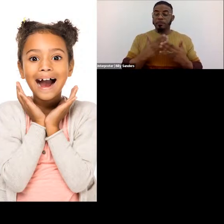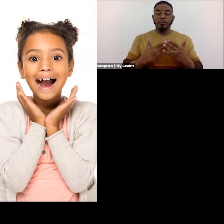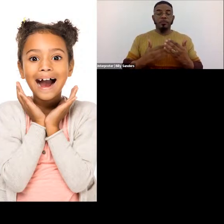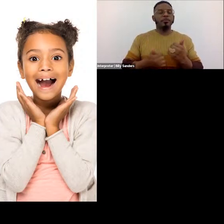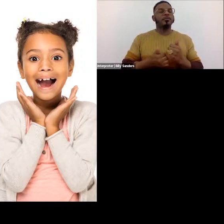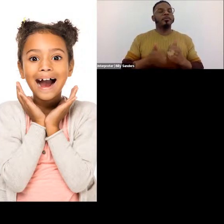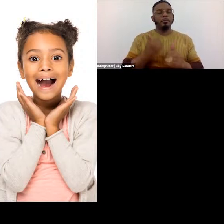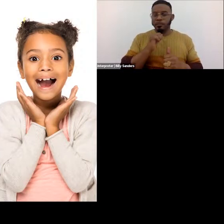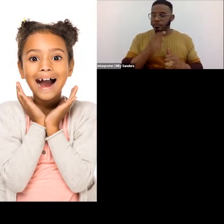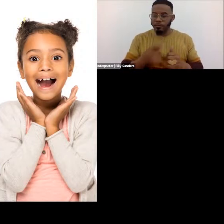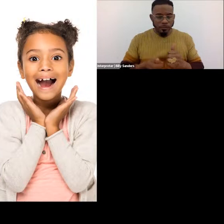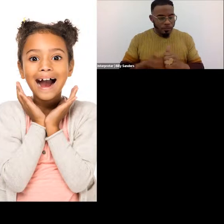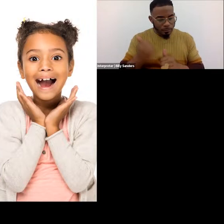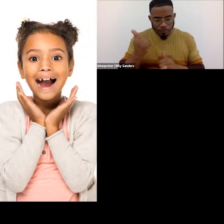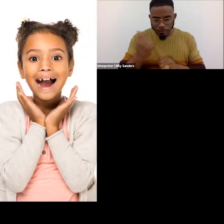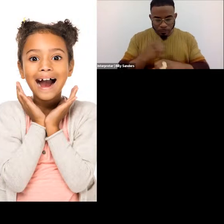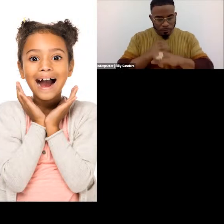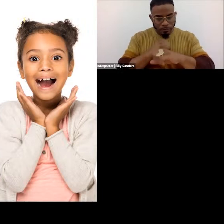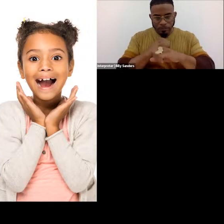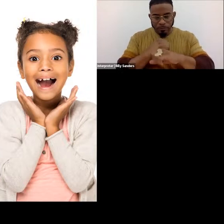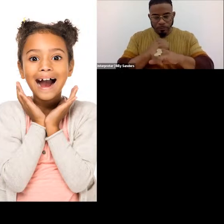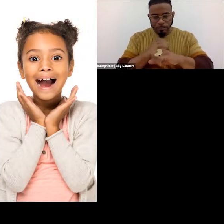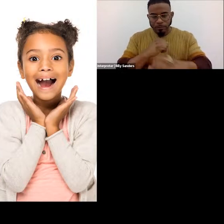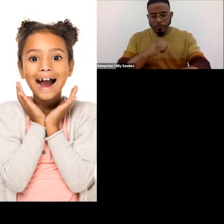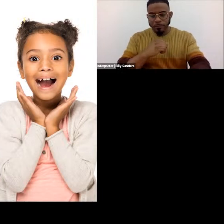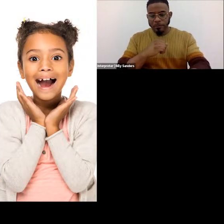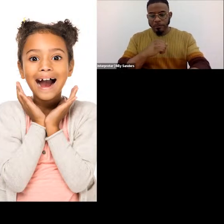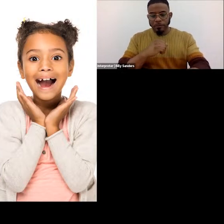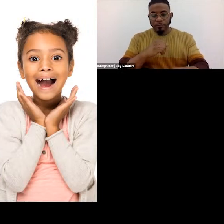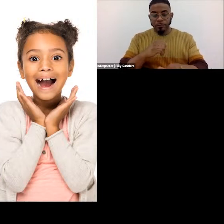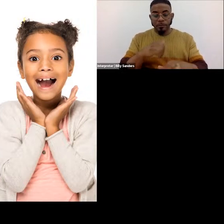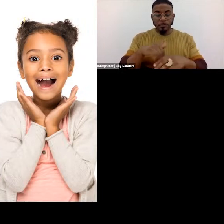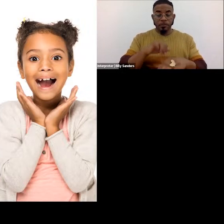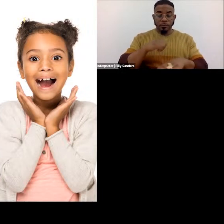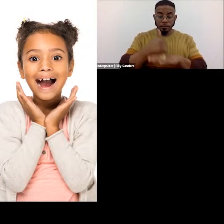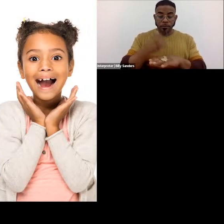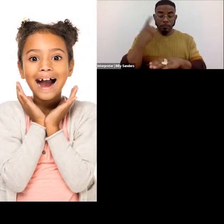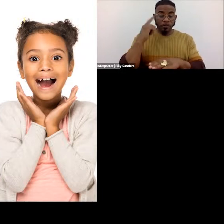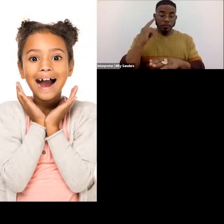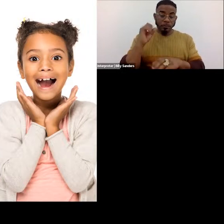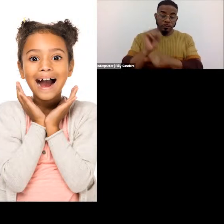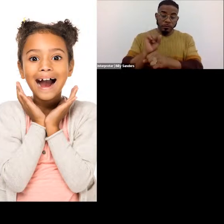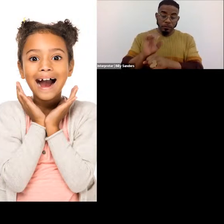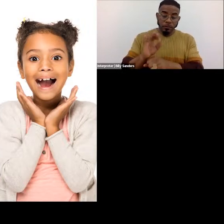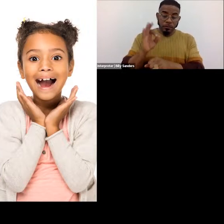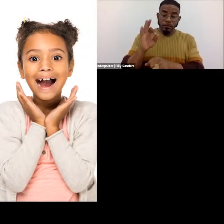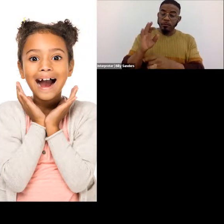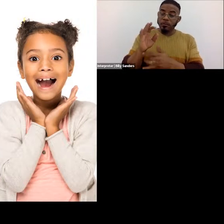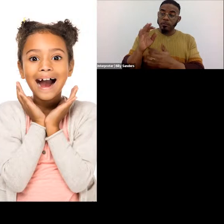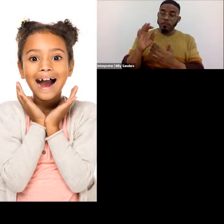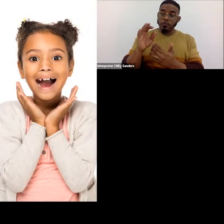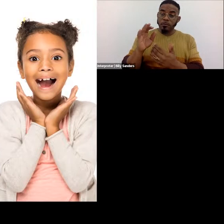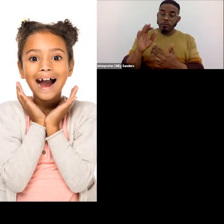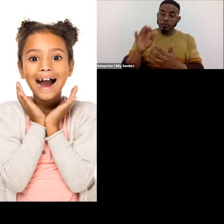if not the most protective protections in place for the employment of child performers.